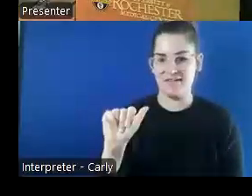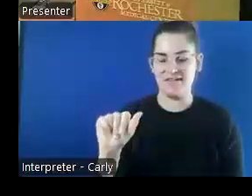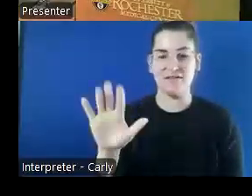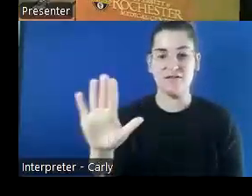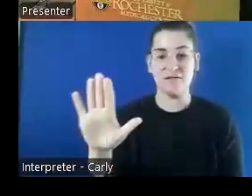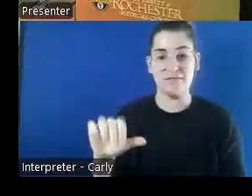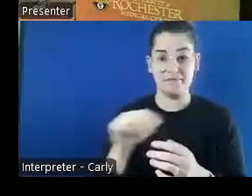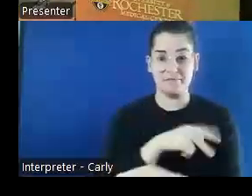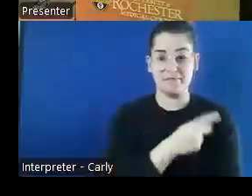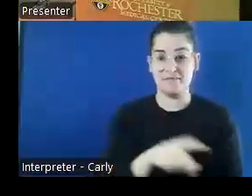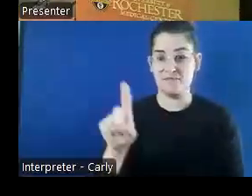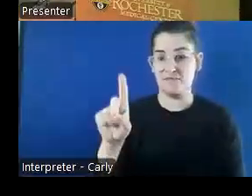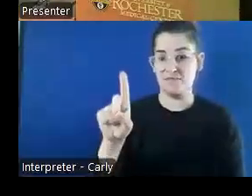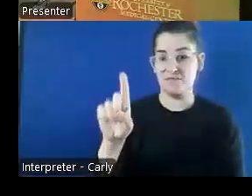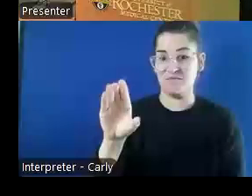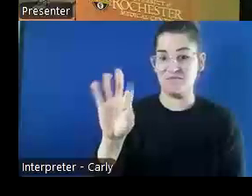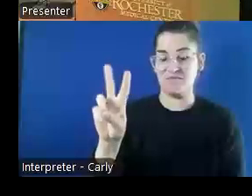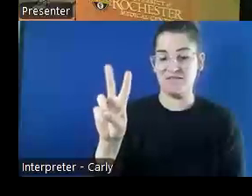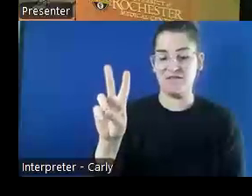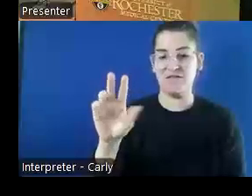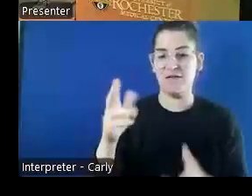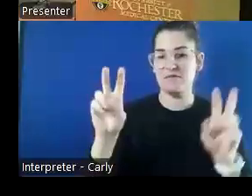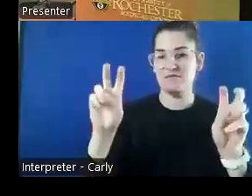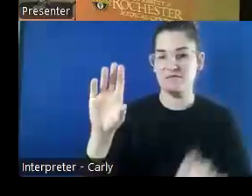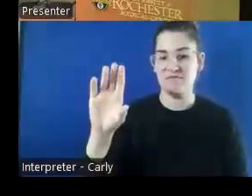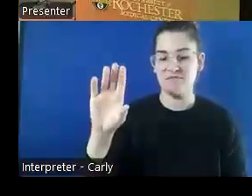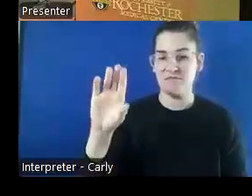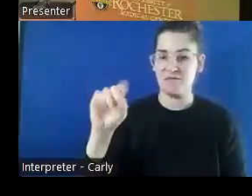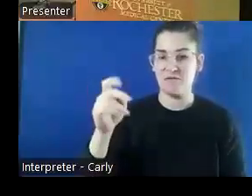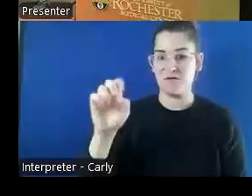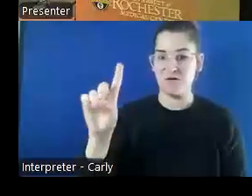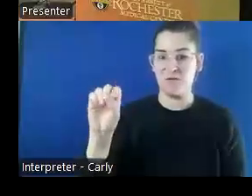just be like coped out like they've had to cope with so much for all of their lives that even if